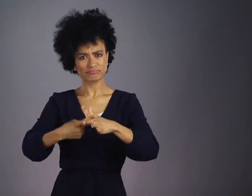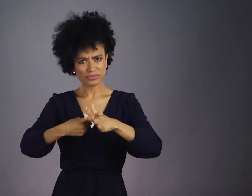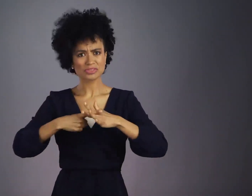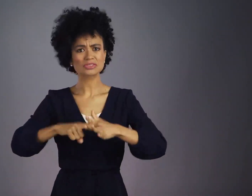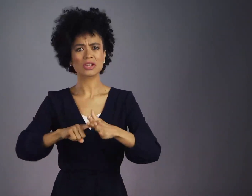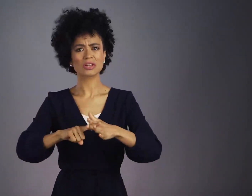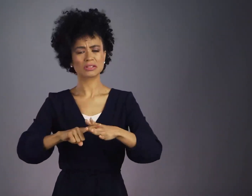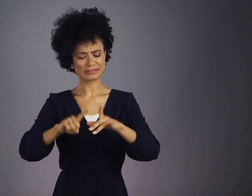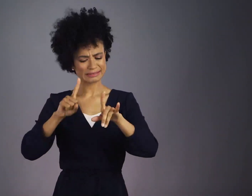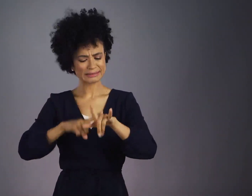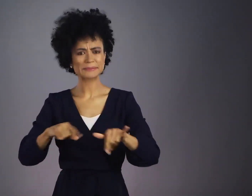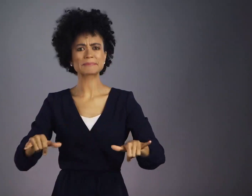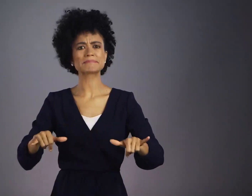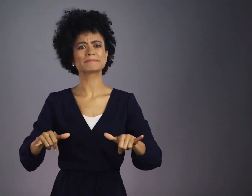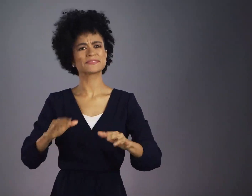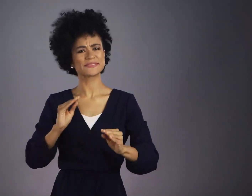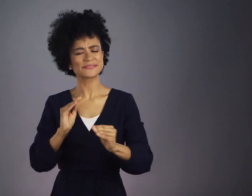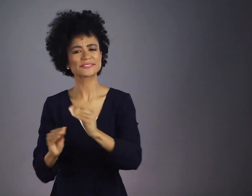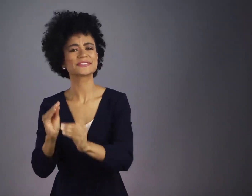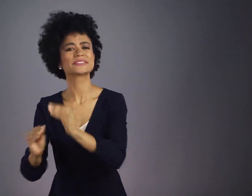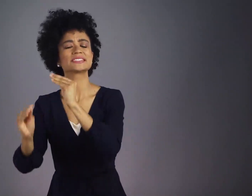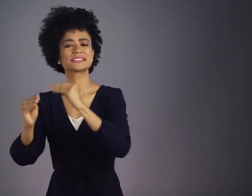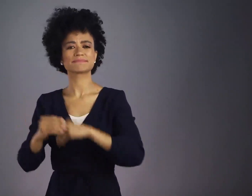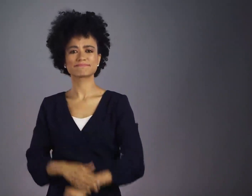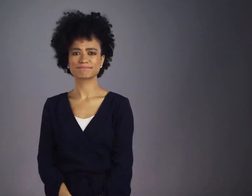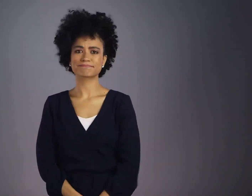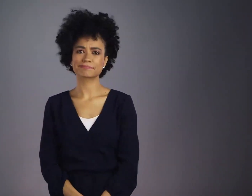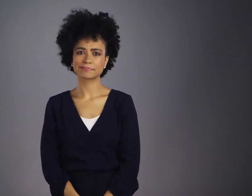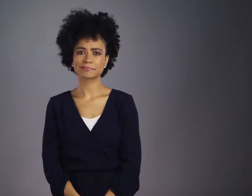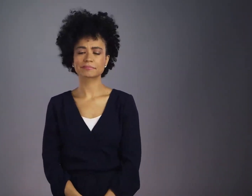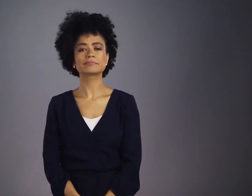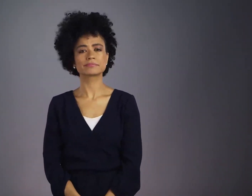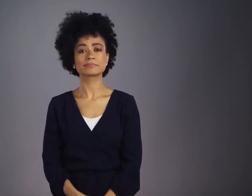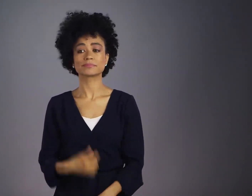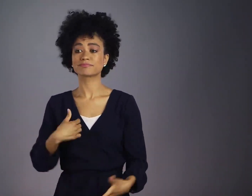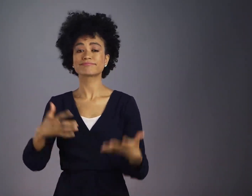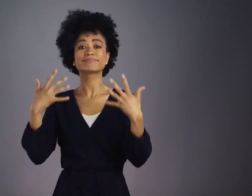We vigorously commenced this way of living as we cleaned up the past.